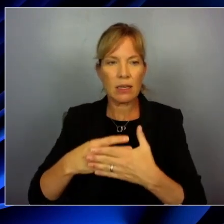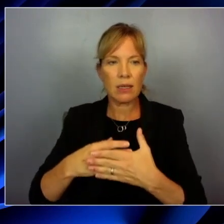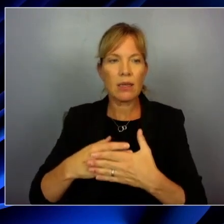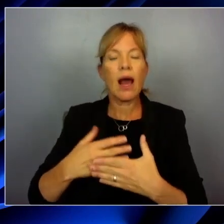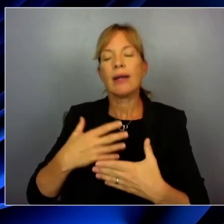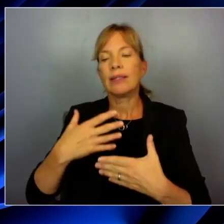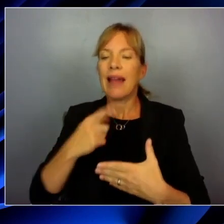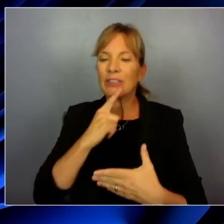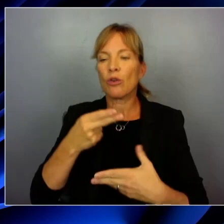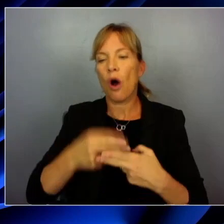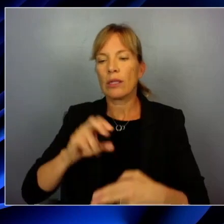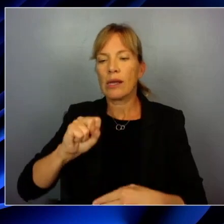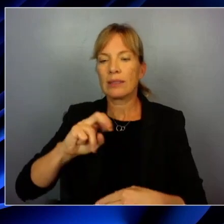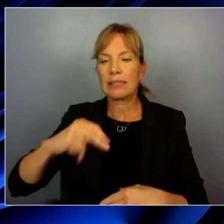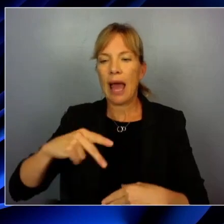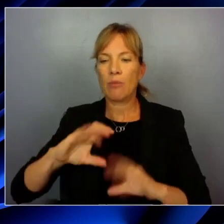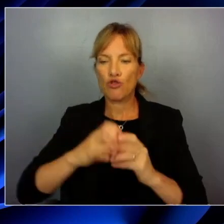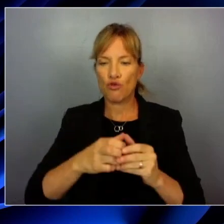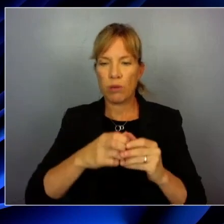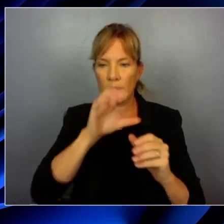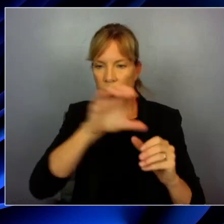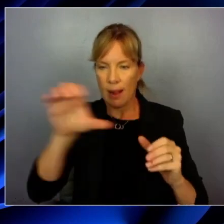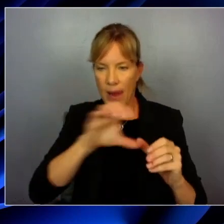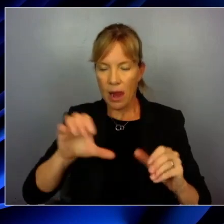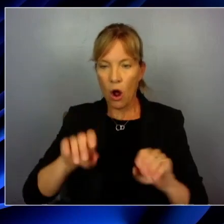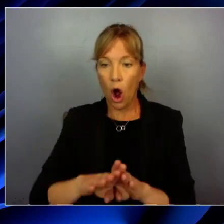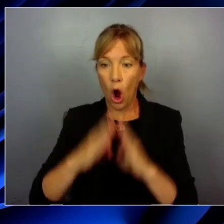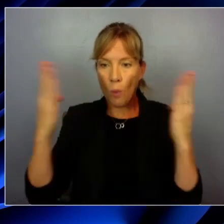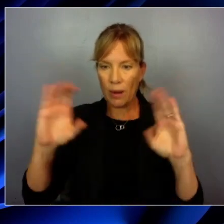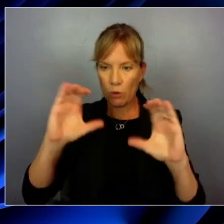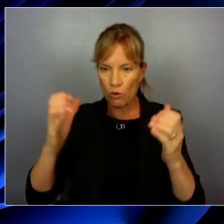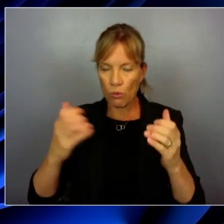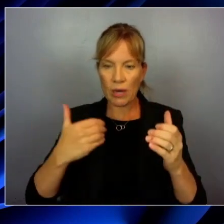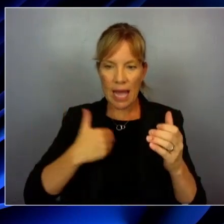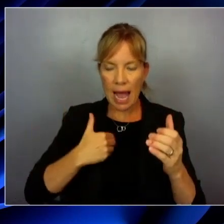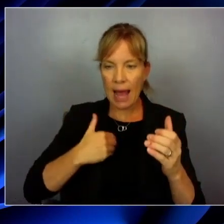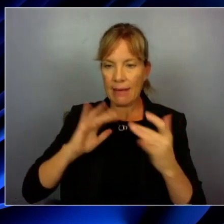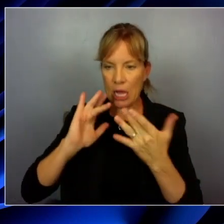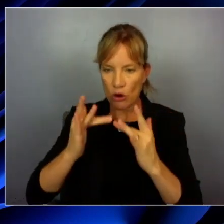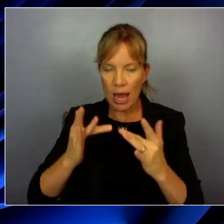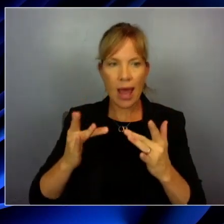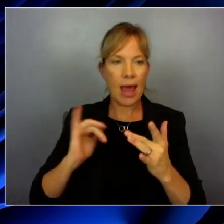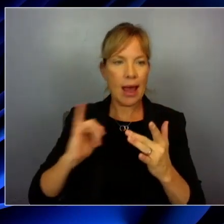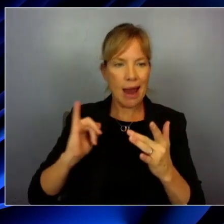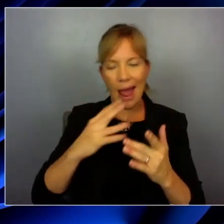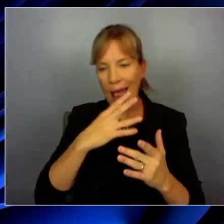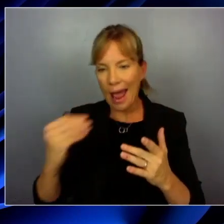And so it's going to open up the group where he had the Internet as well as the accessibility items without